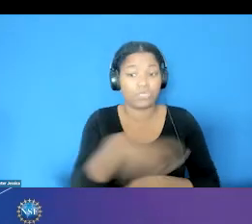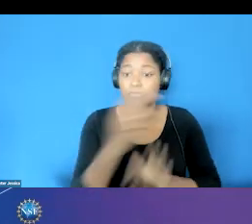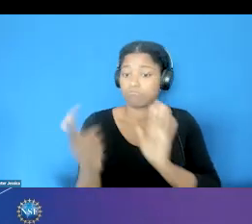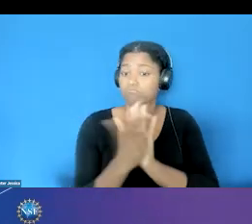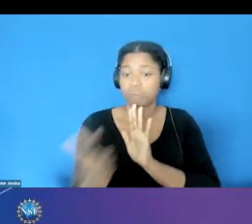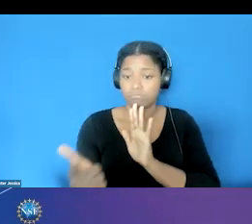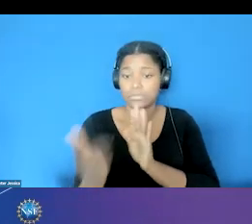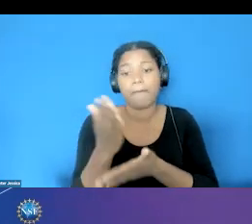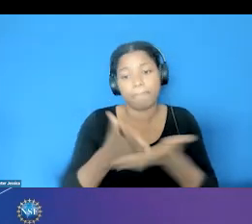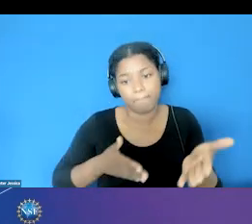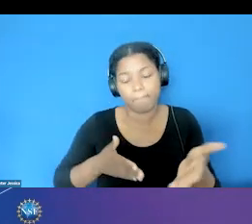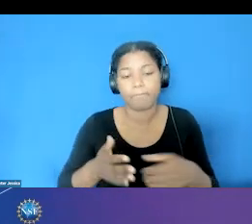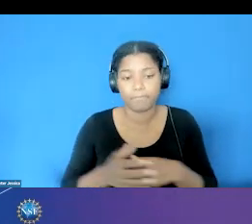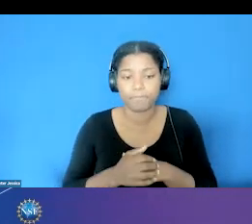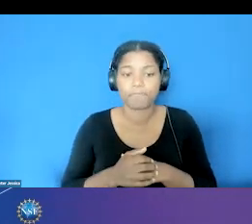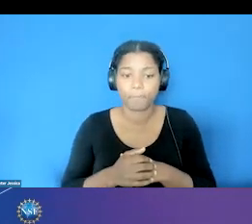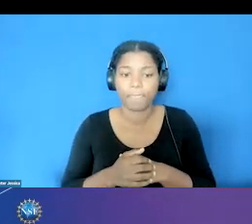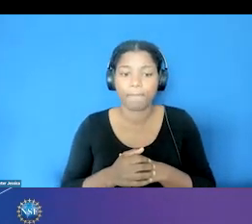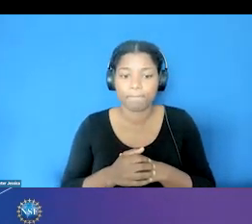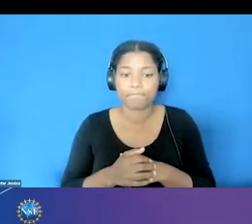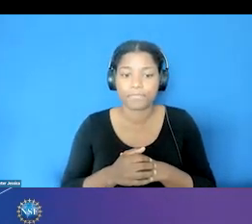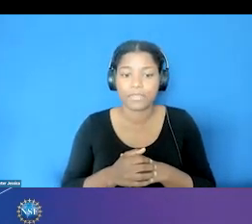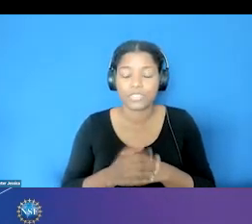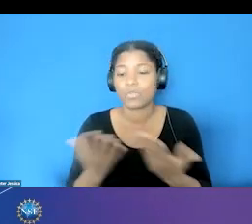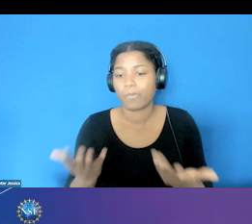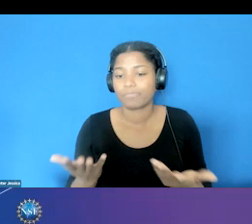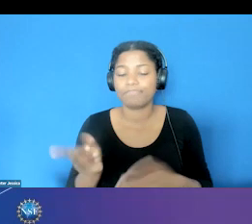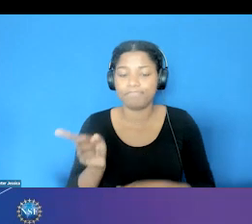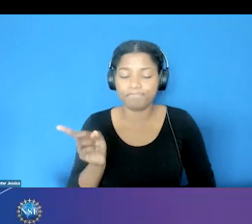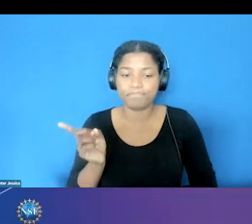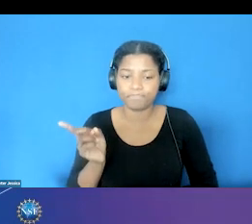And I would address that as being a lot of our --